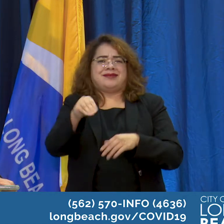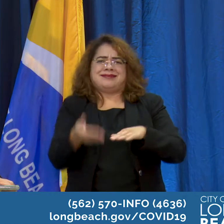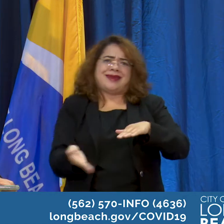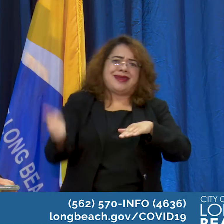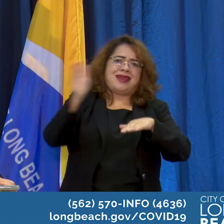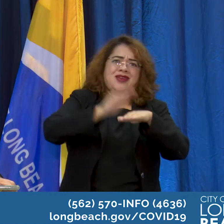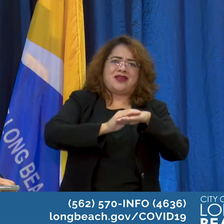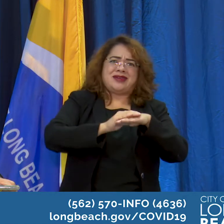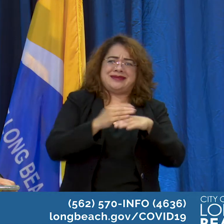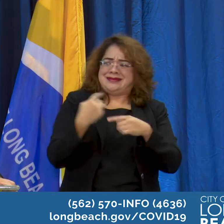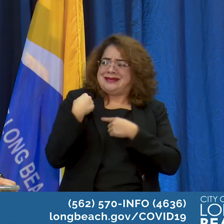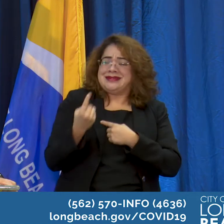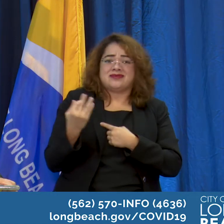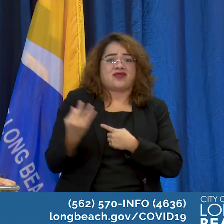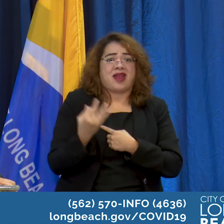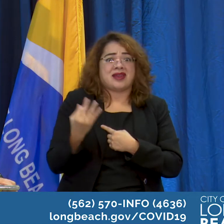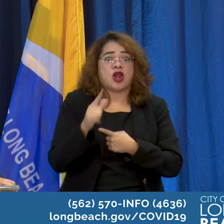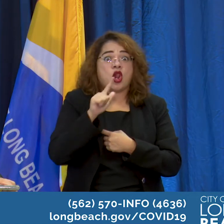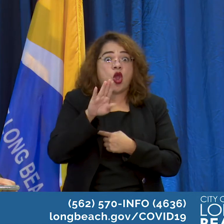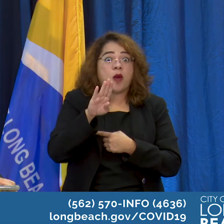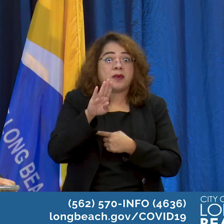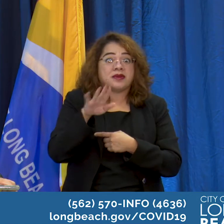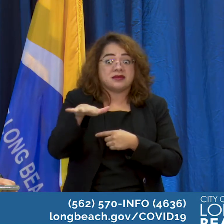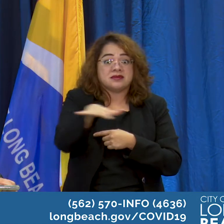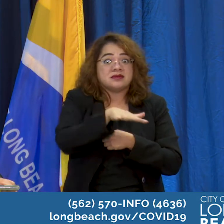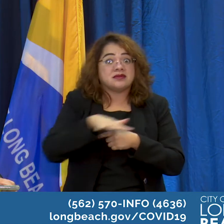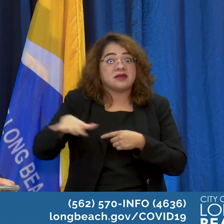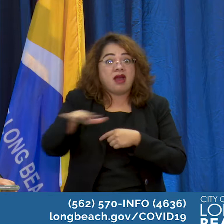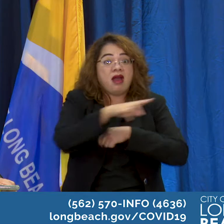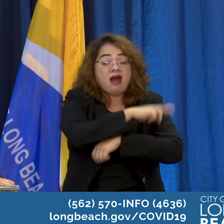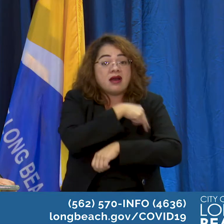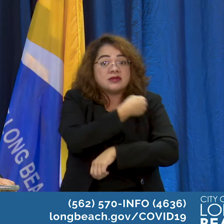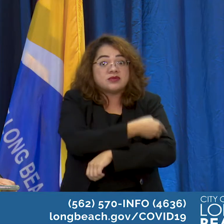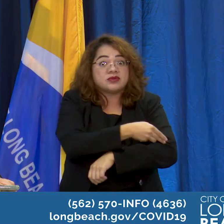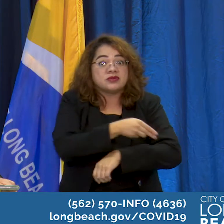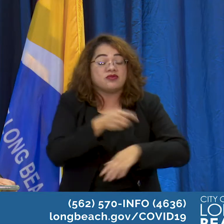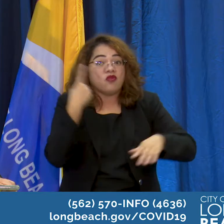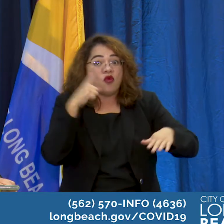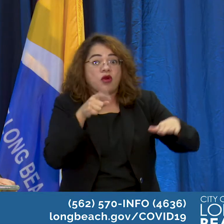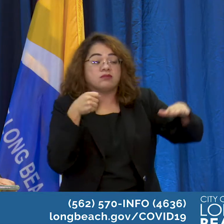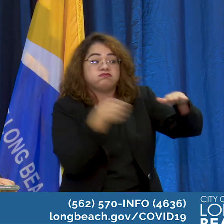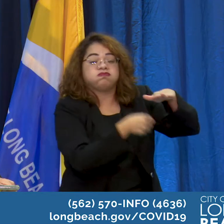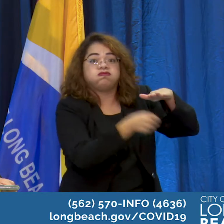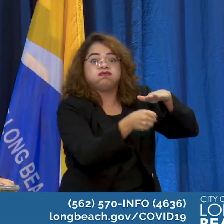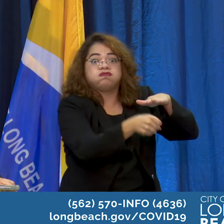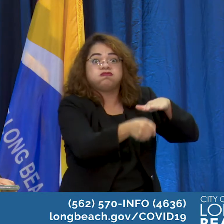in our Long Beach area hospitals, the ones that we, that we, that we of course gather data for